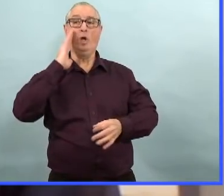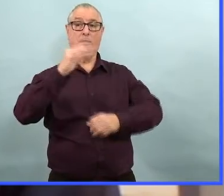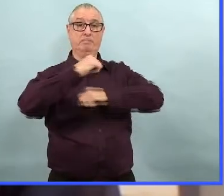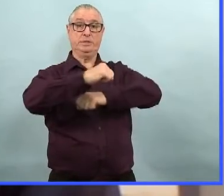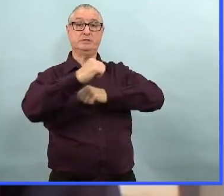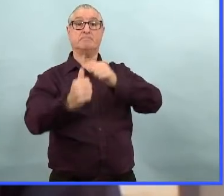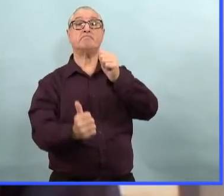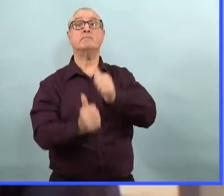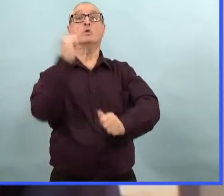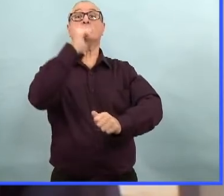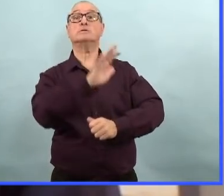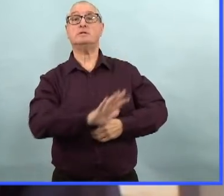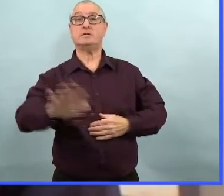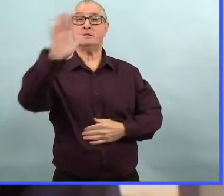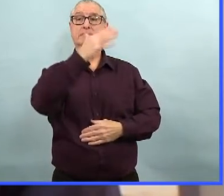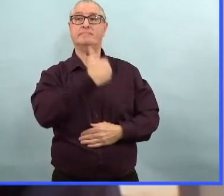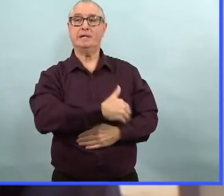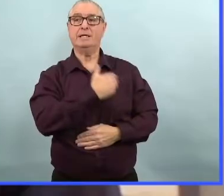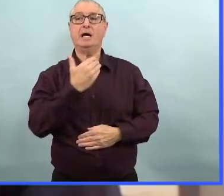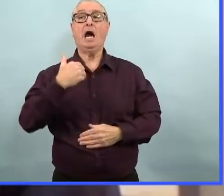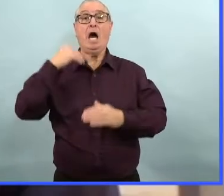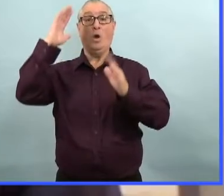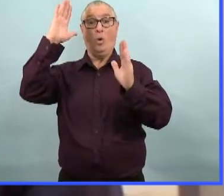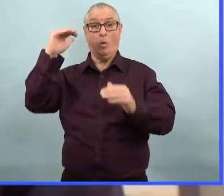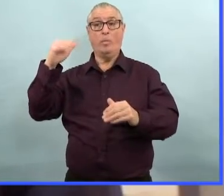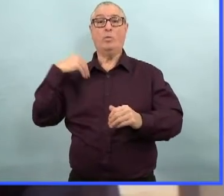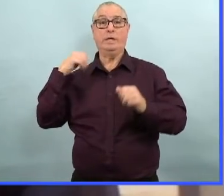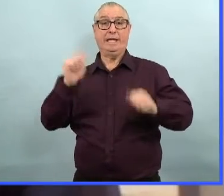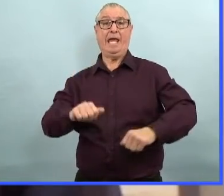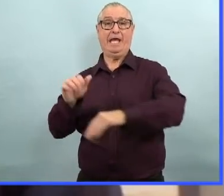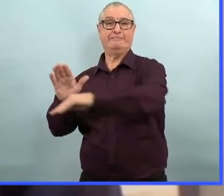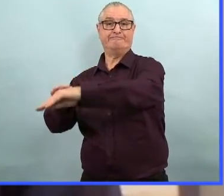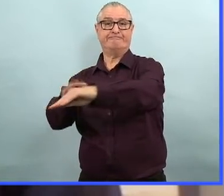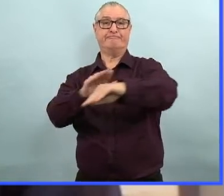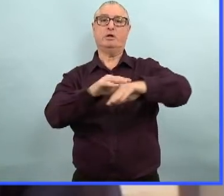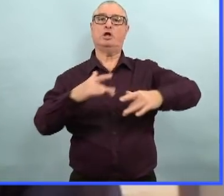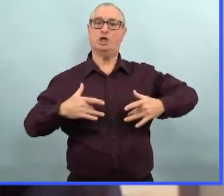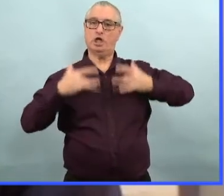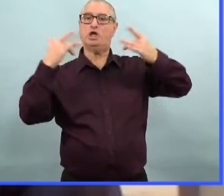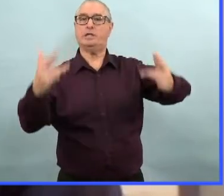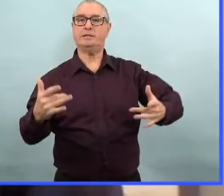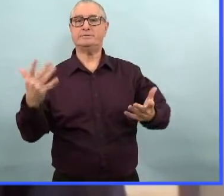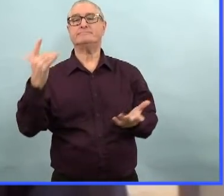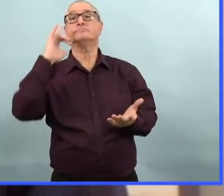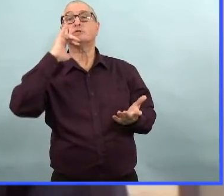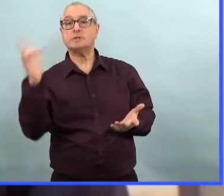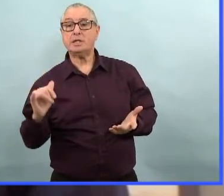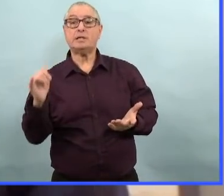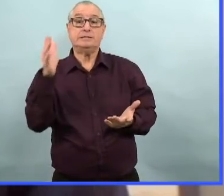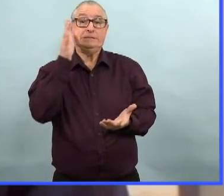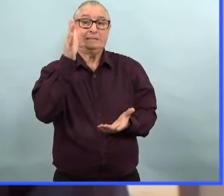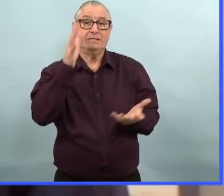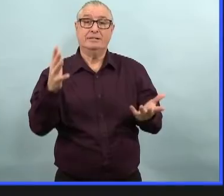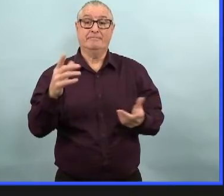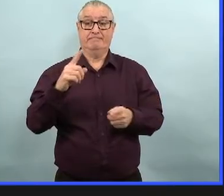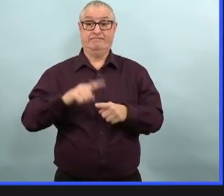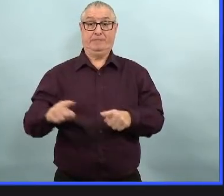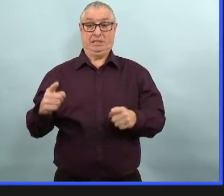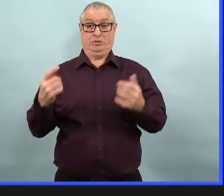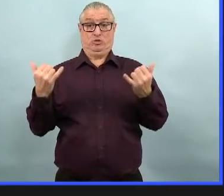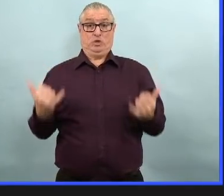notice to everyone involved but it's these are very very challenging times